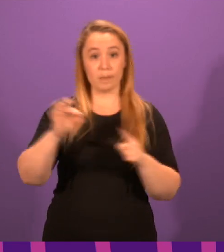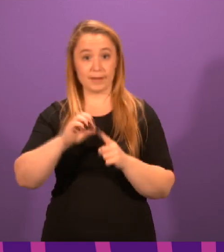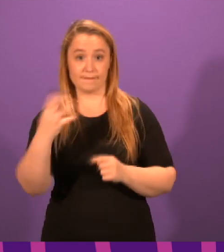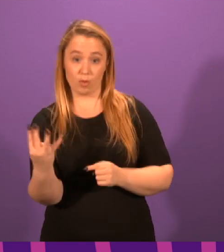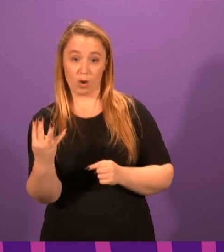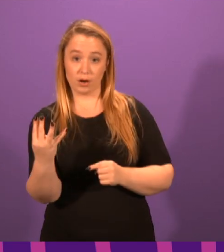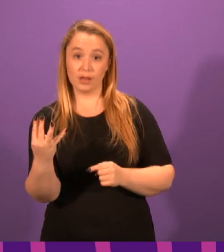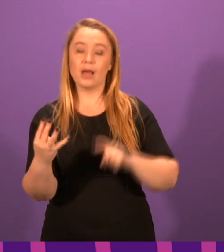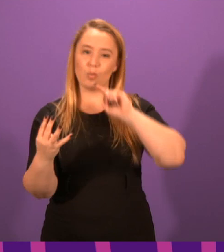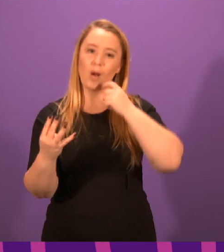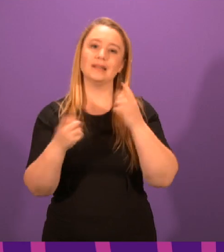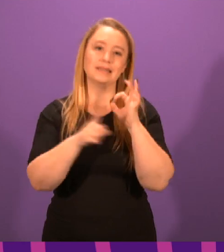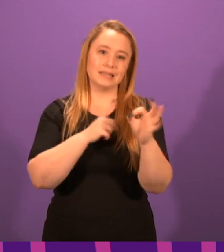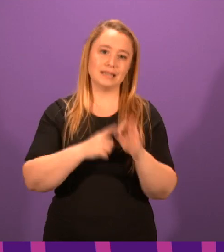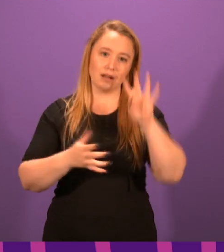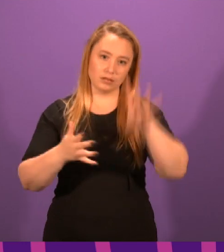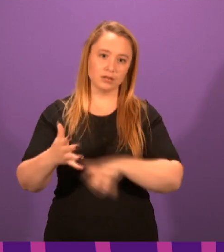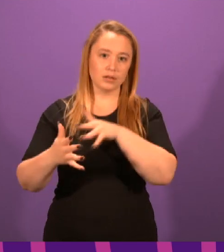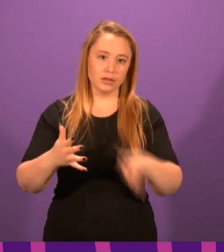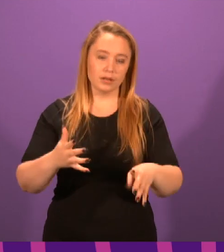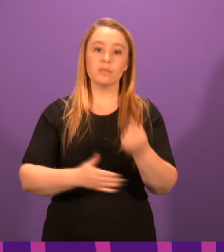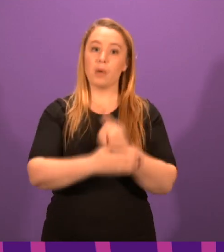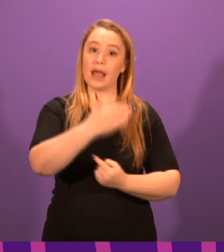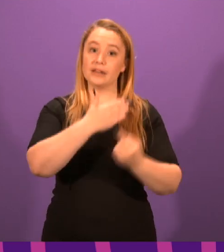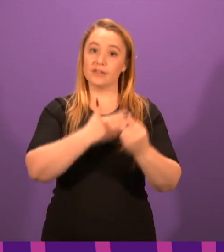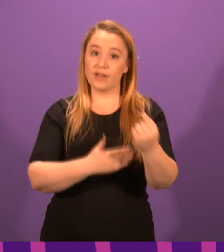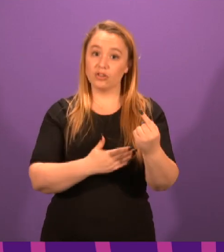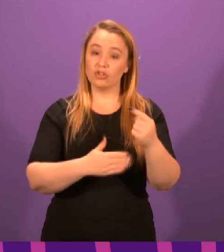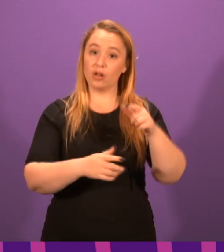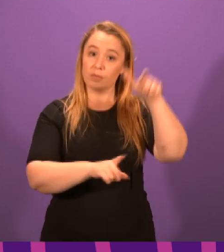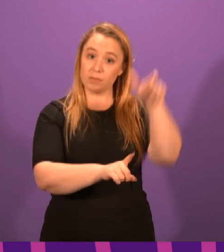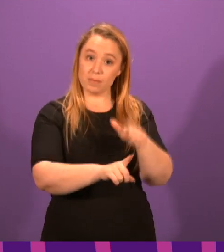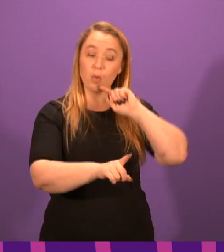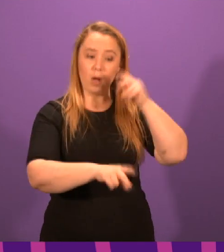set that out in more detail. Individual cases will then be clinically assessed so that people know